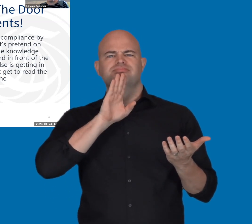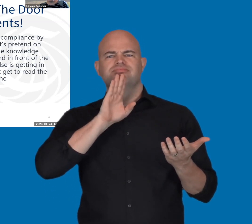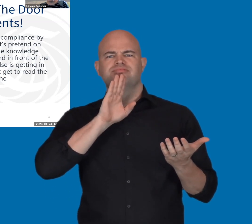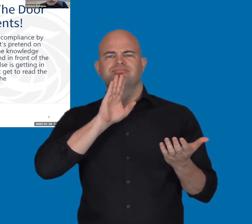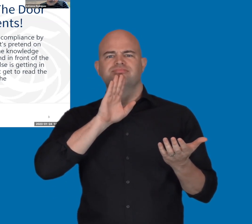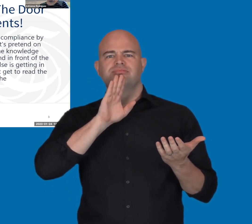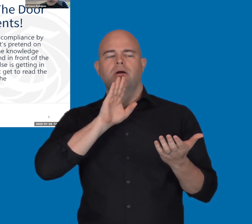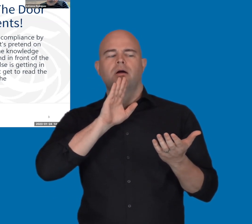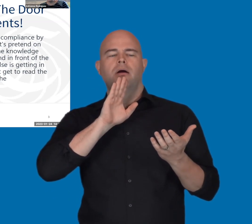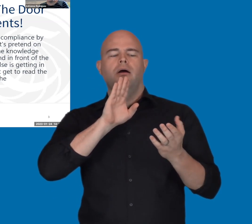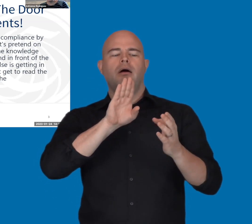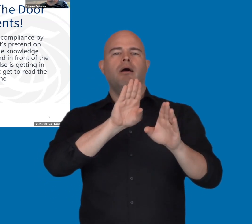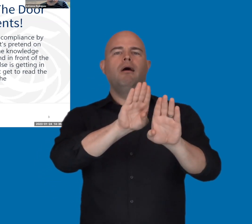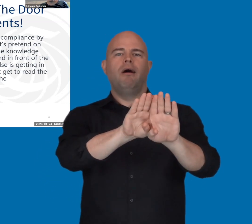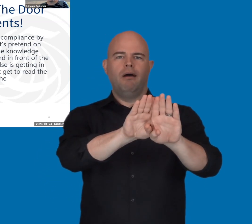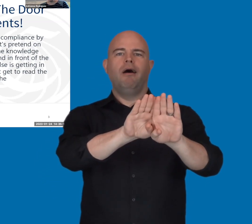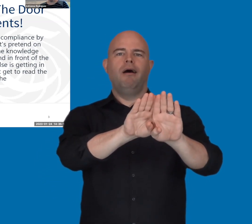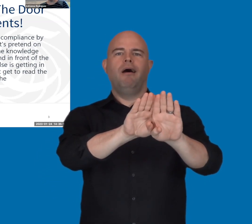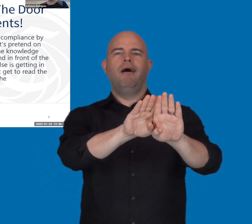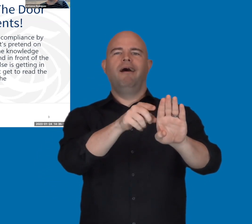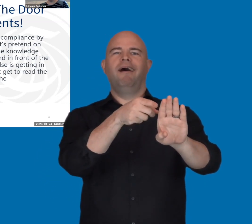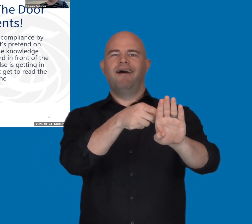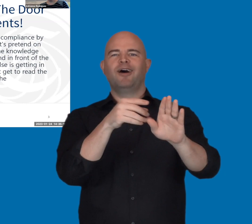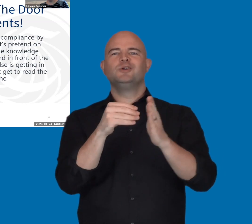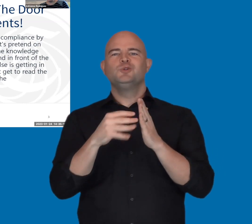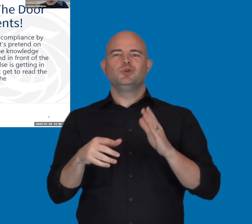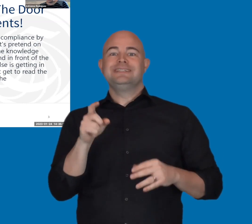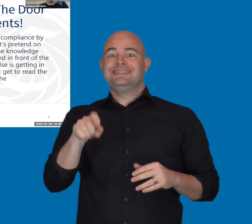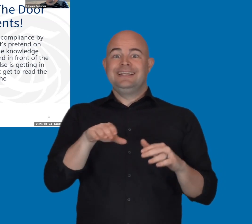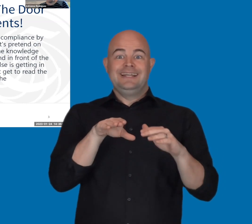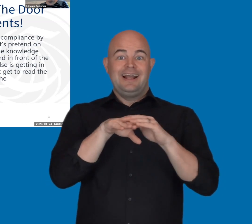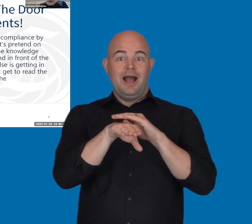who need accommodations if we ty don't give them the